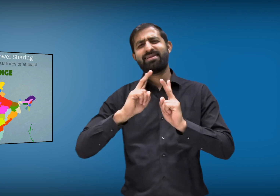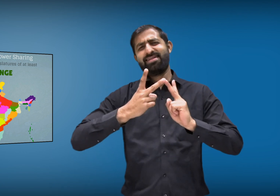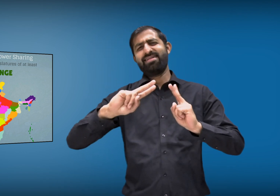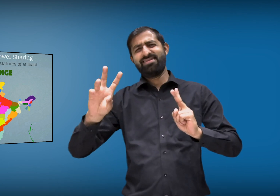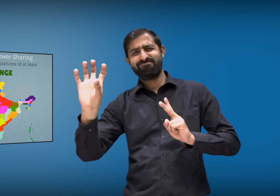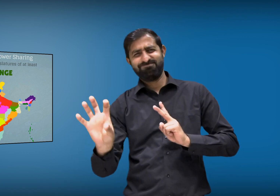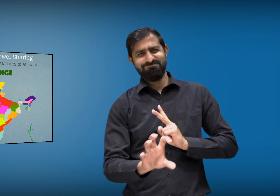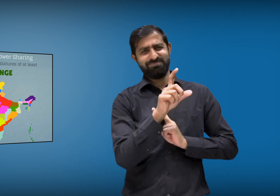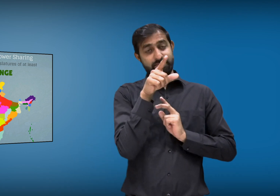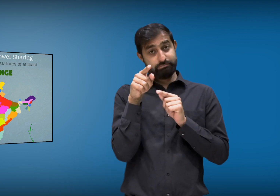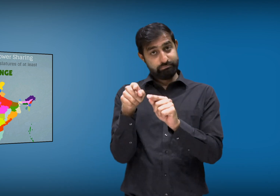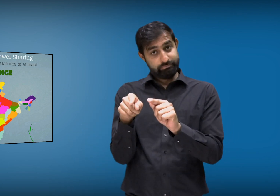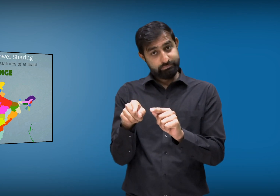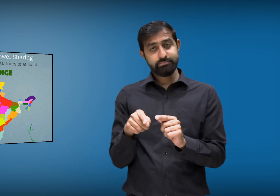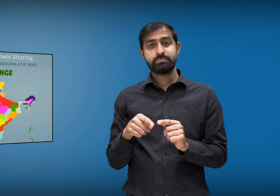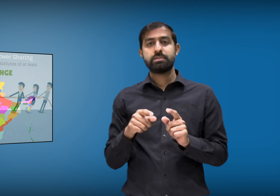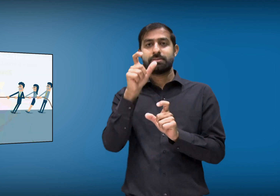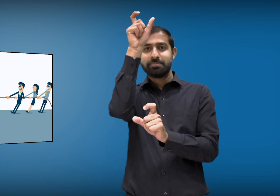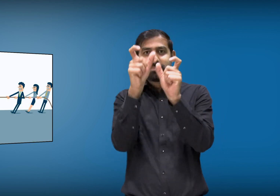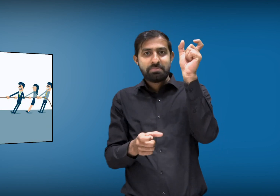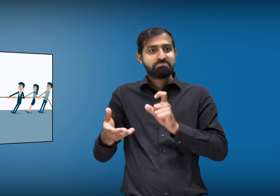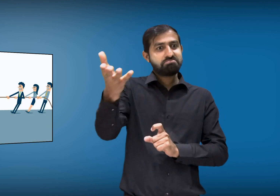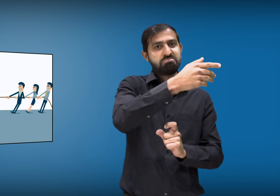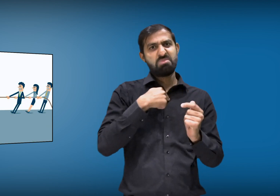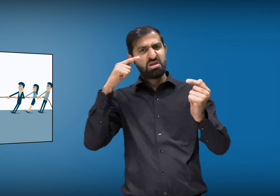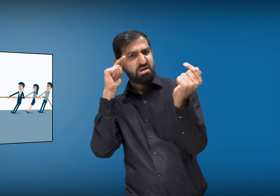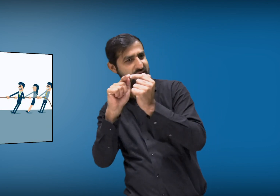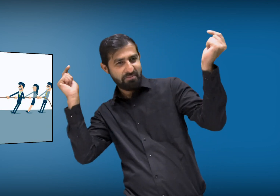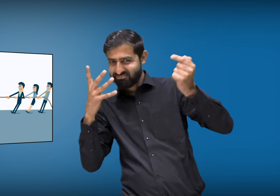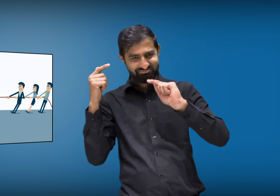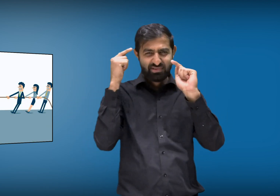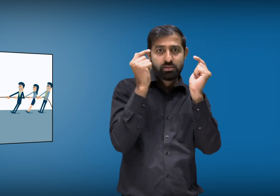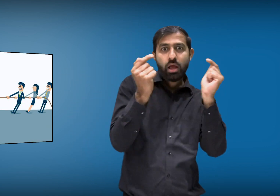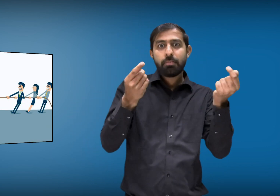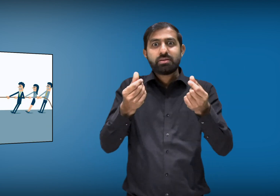Madhya Pradesh and the other states of India if there is a conflict or a